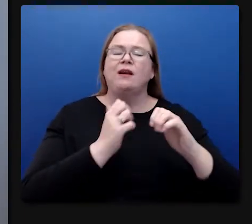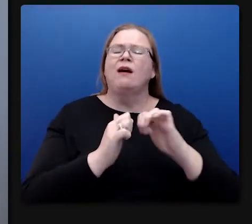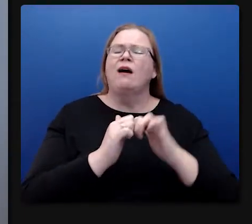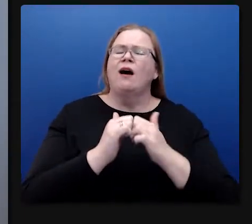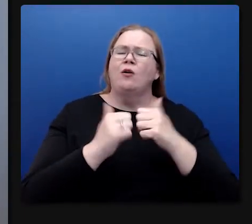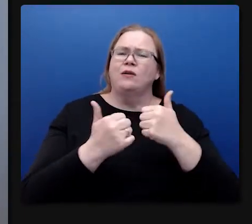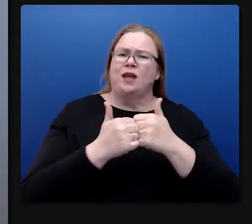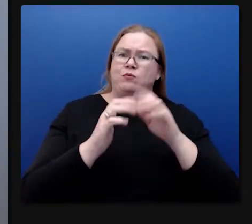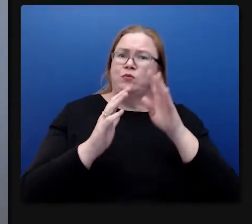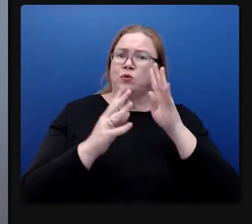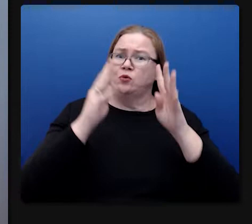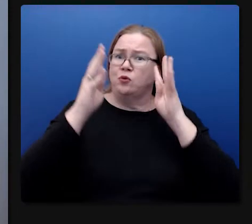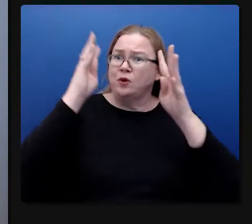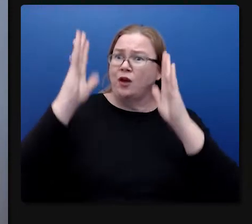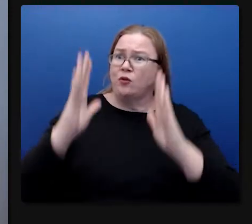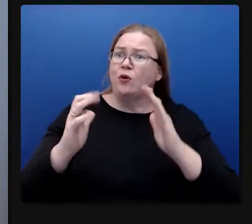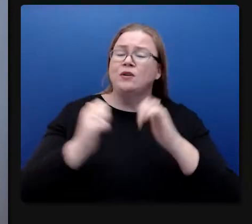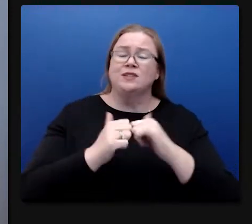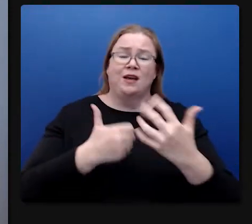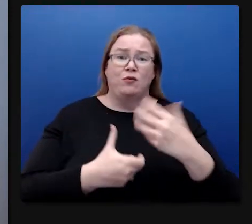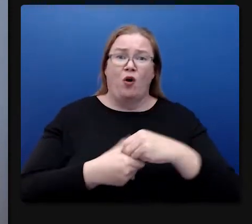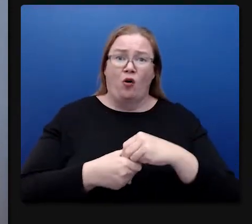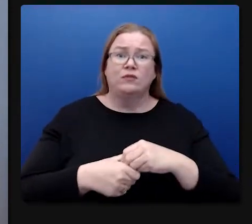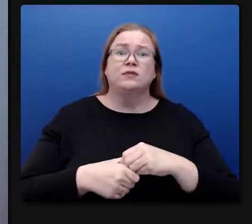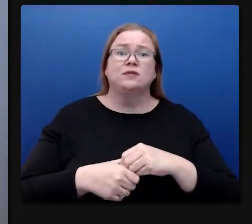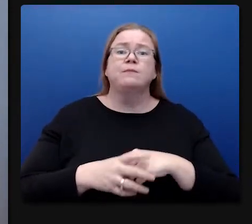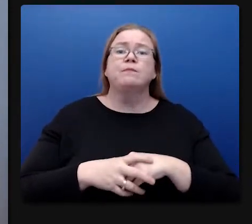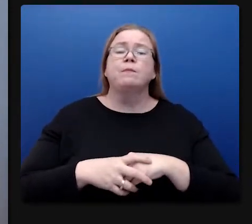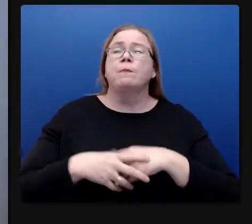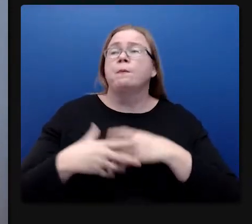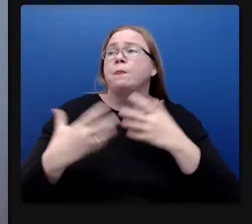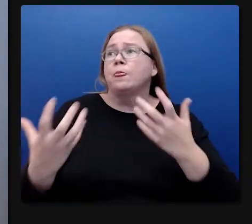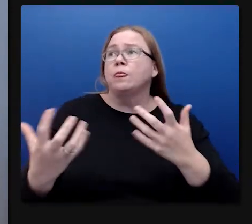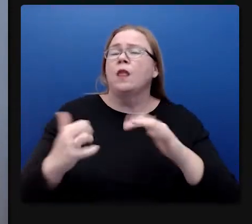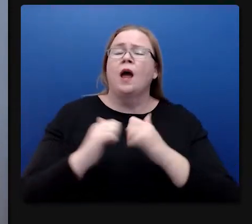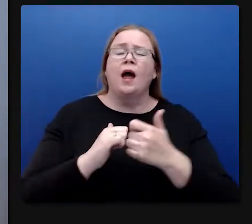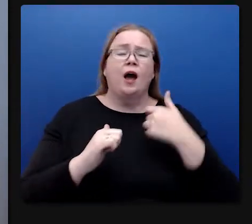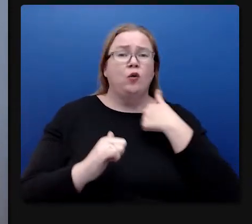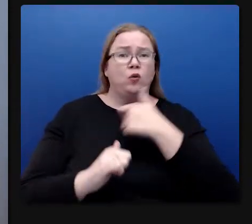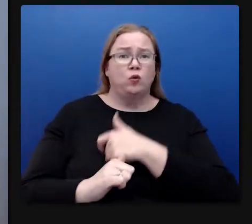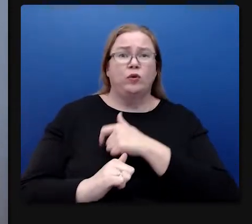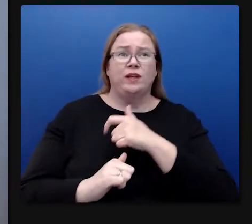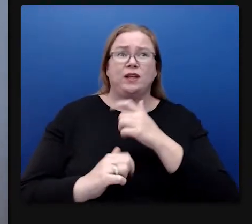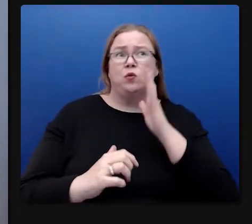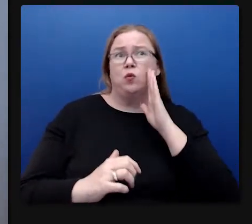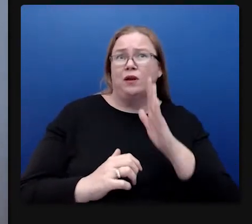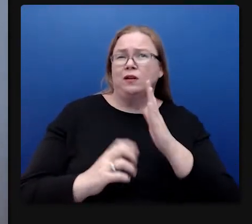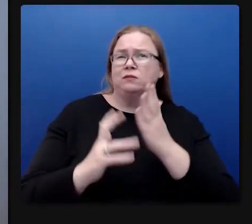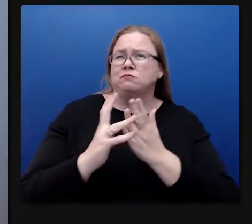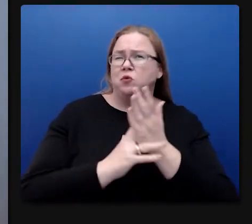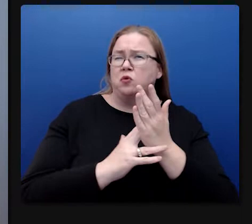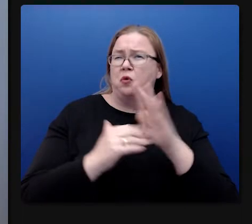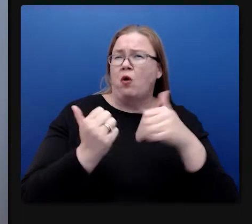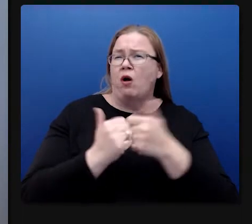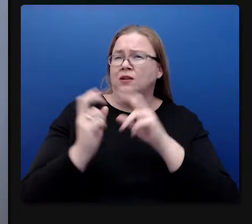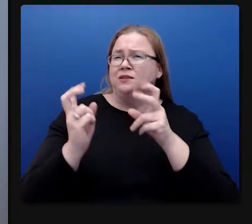and how game creators can play their part. The way in which we are going to go through all of these topics